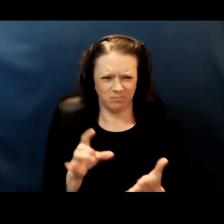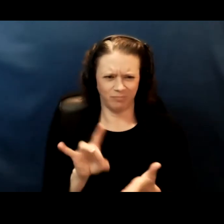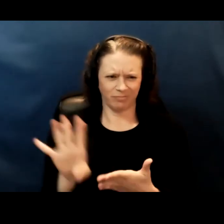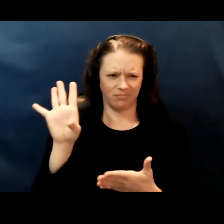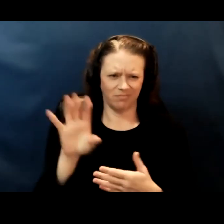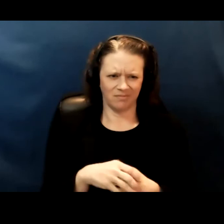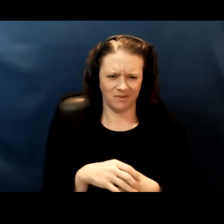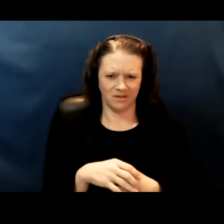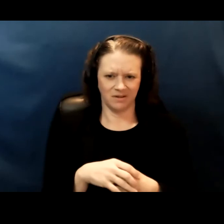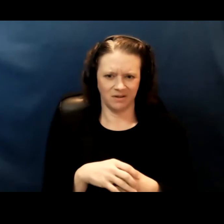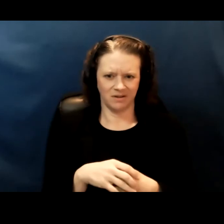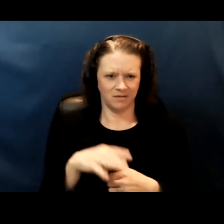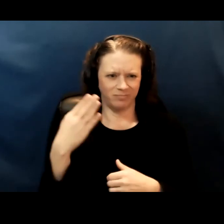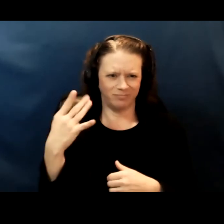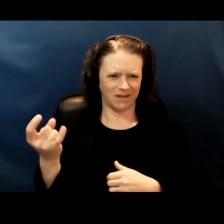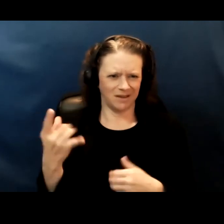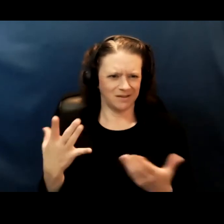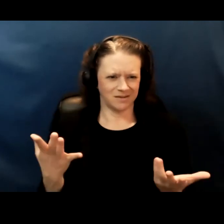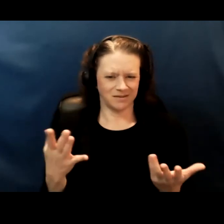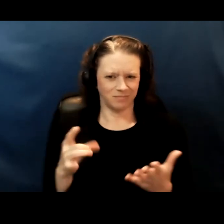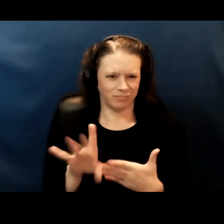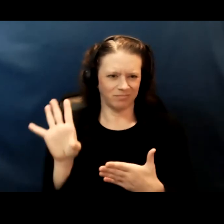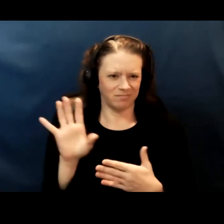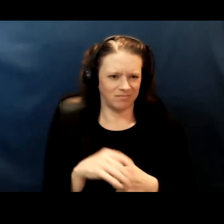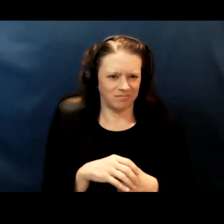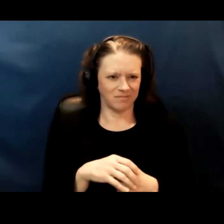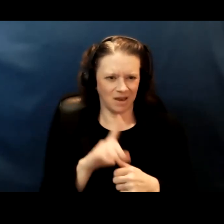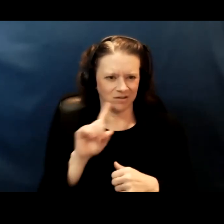information to our team for future -- you know, just like totally